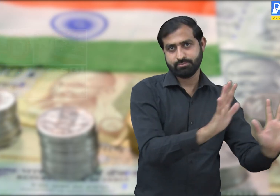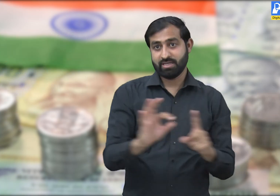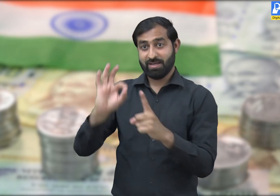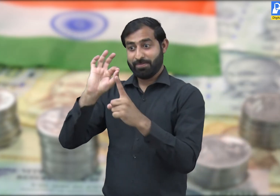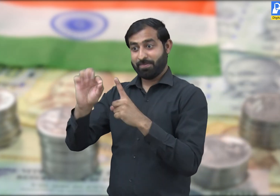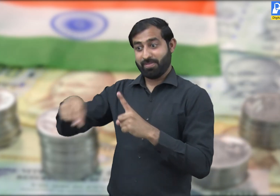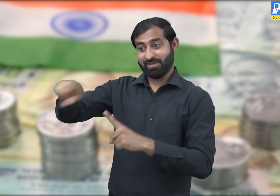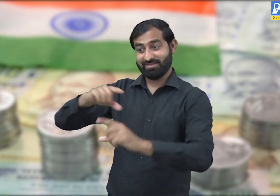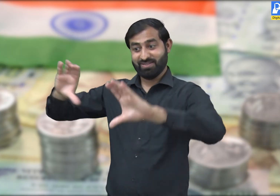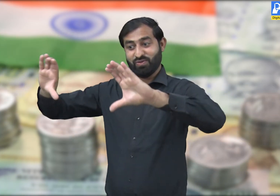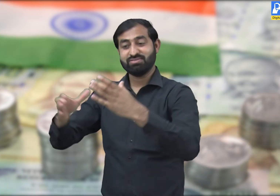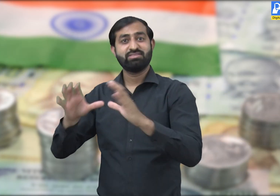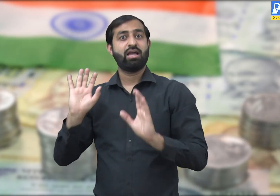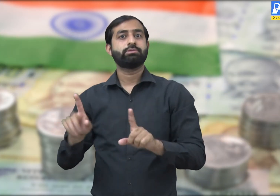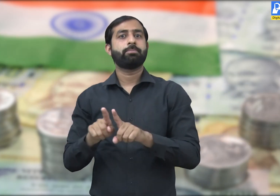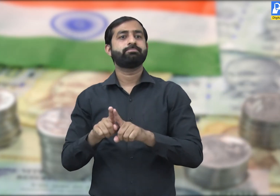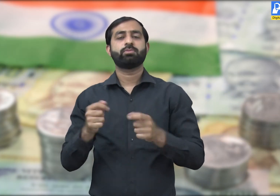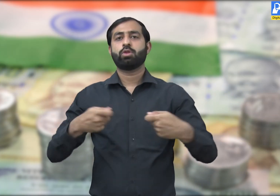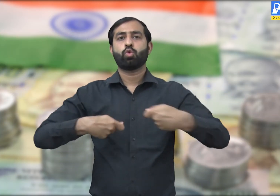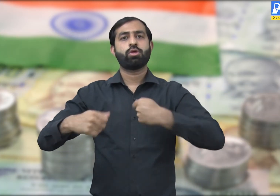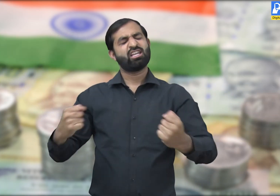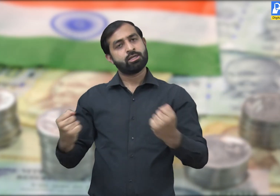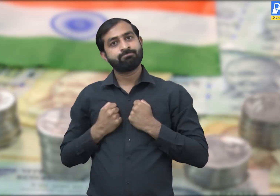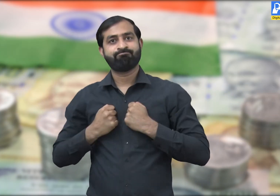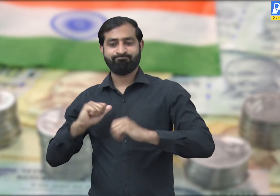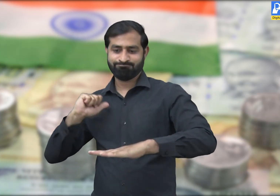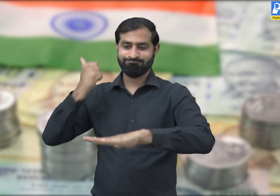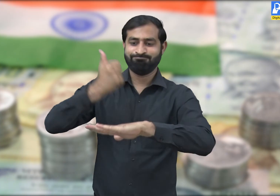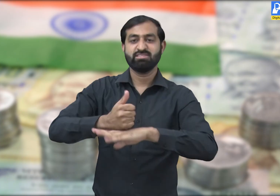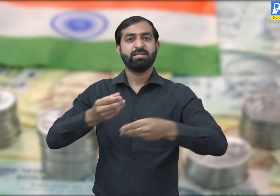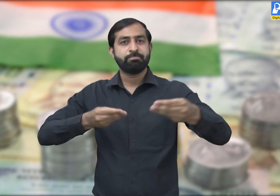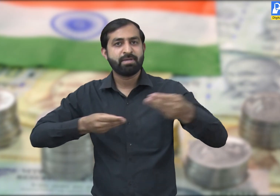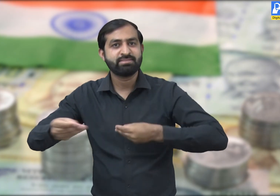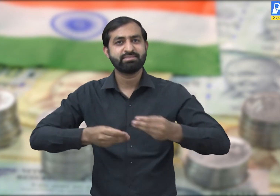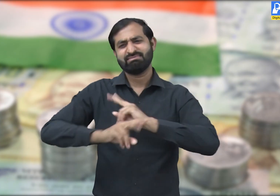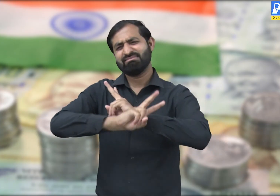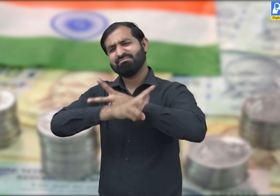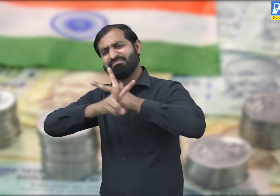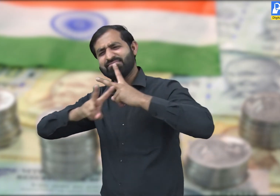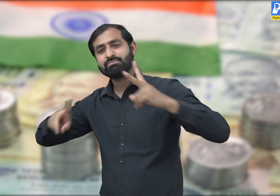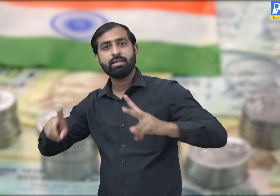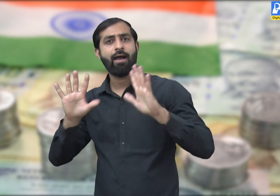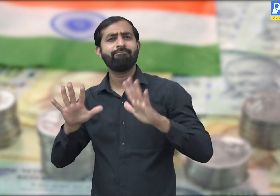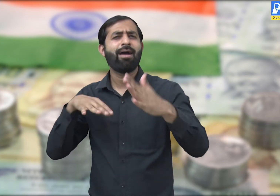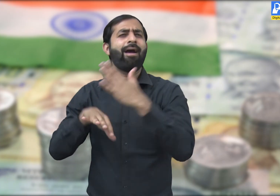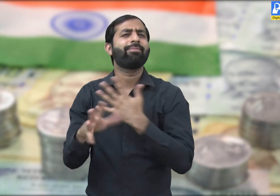On the other hand, unorganized sector has individual business enterprises of various kinds.